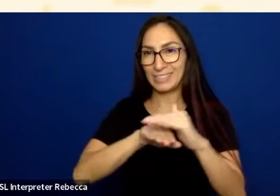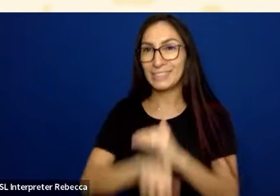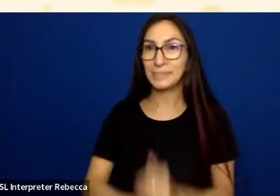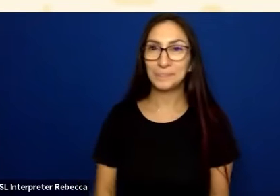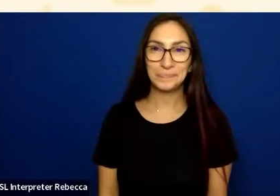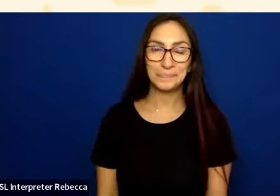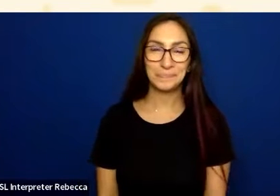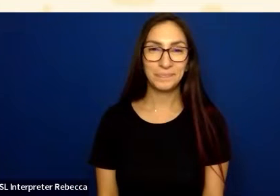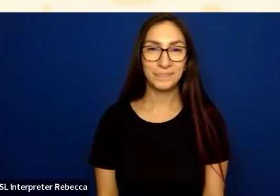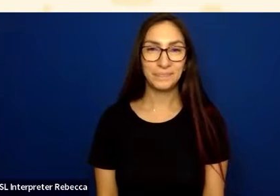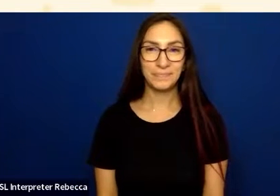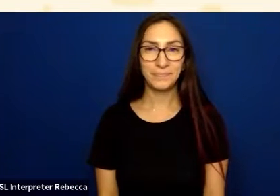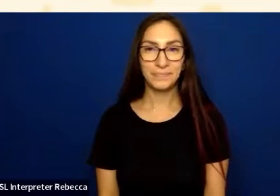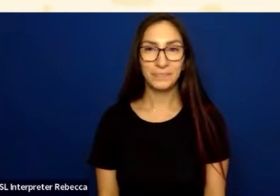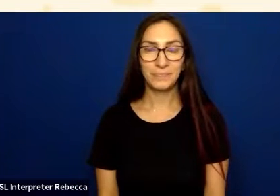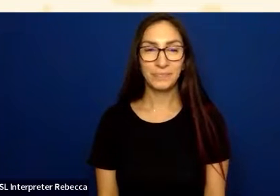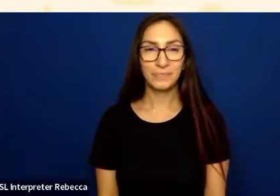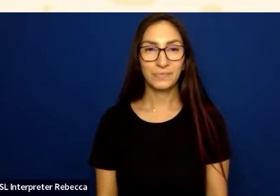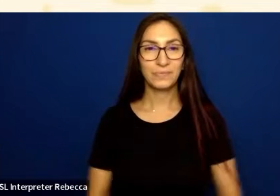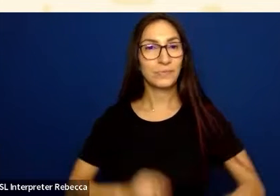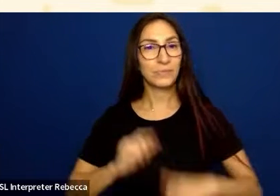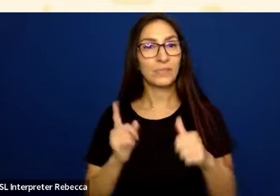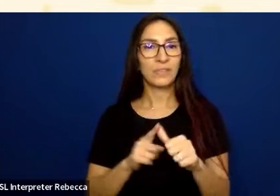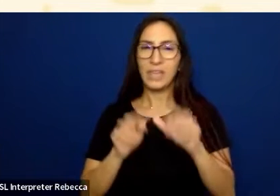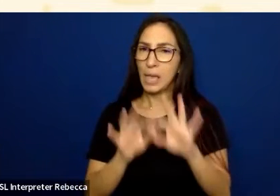Starting off with the importance of keyboard accessibility.